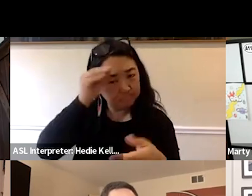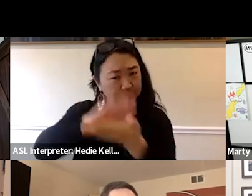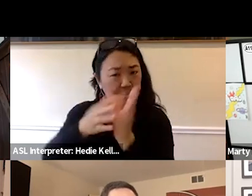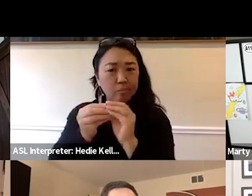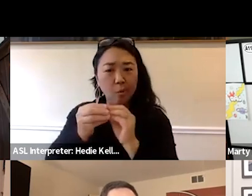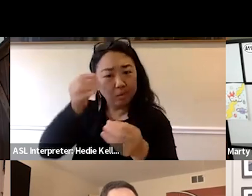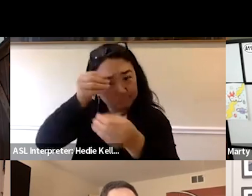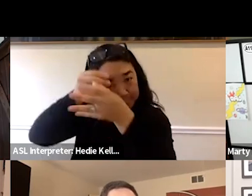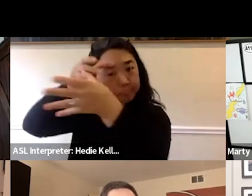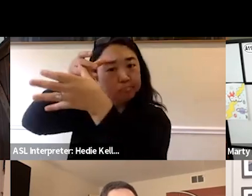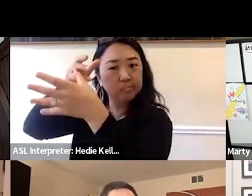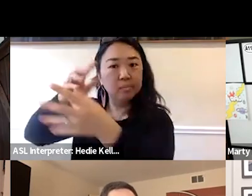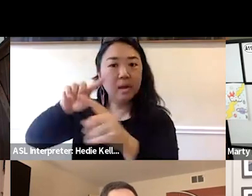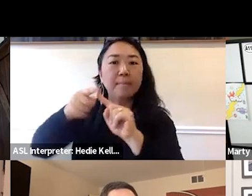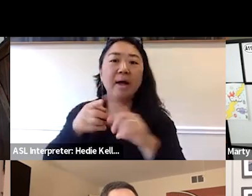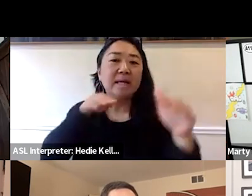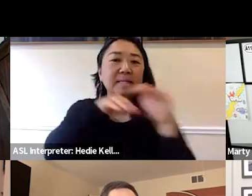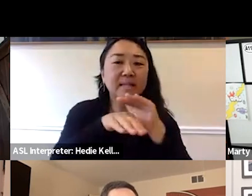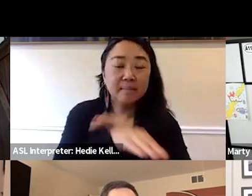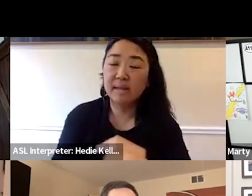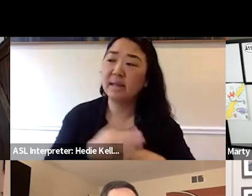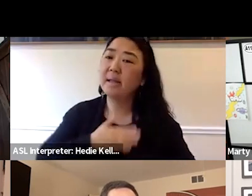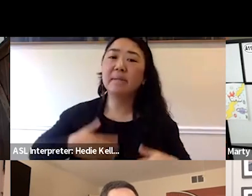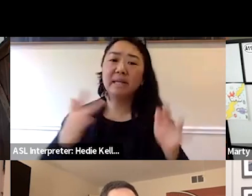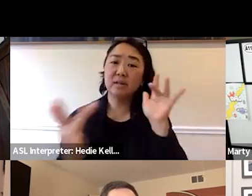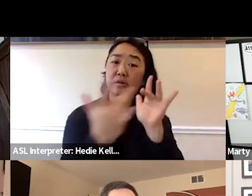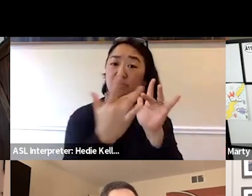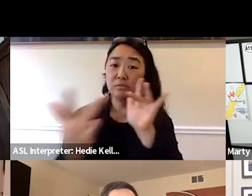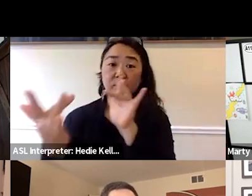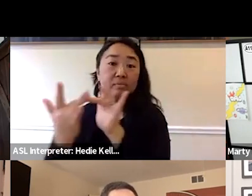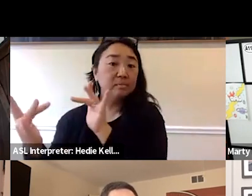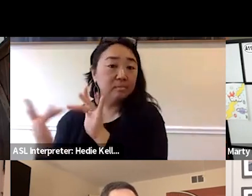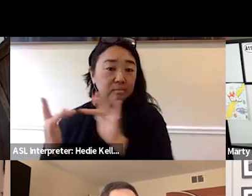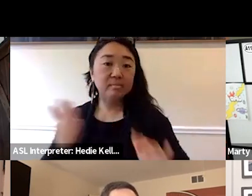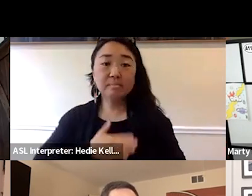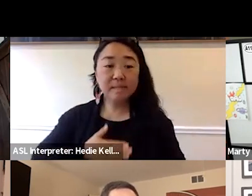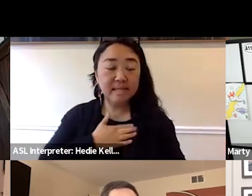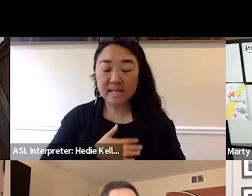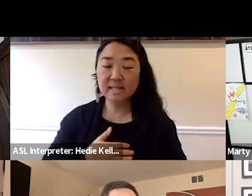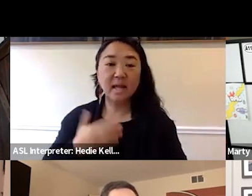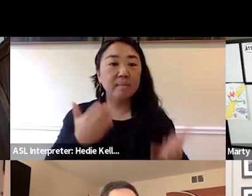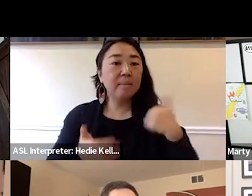I just want to invite everyone to please reach out. We're going to maybe post a landing slide